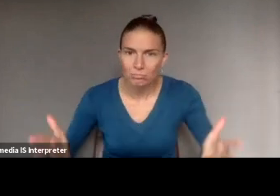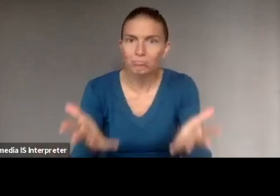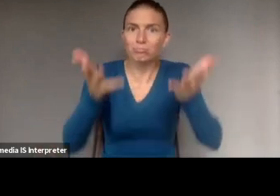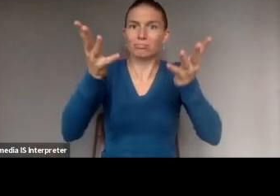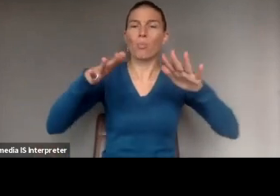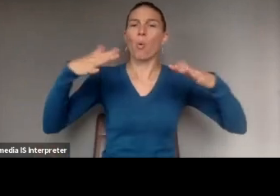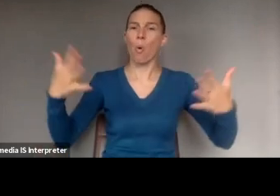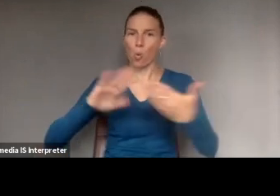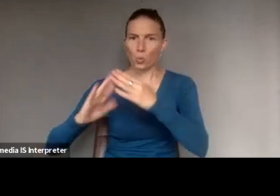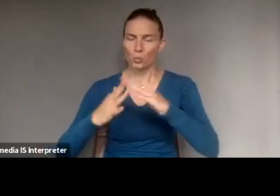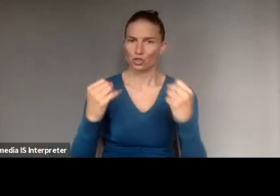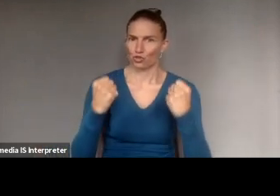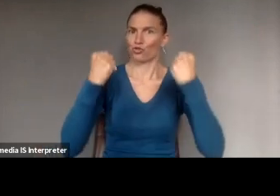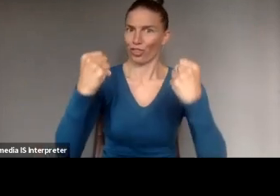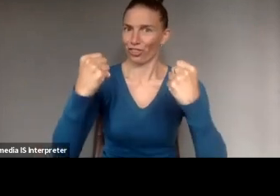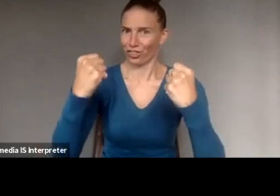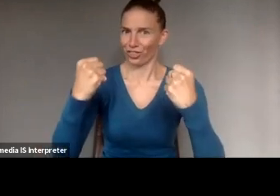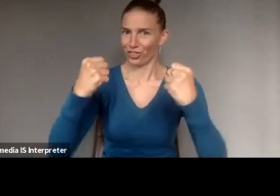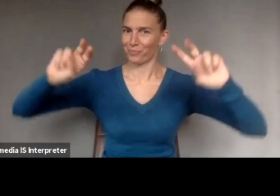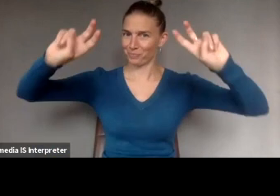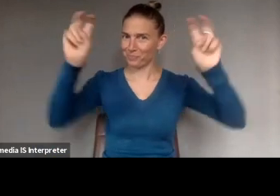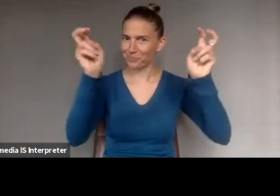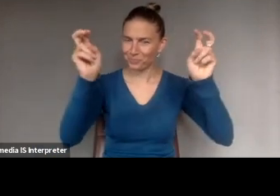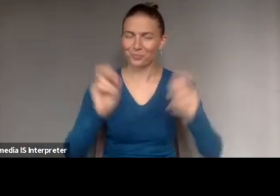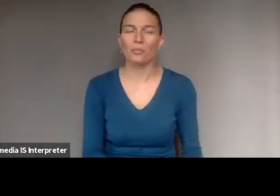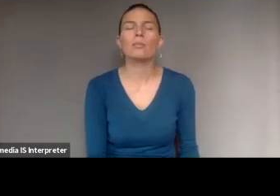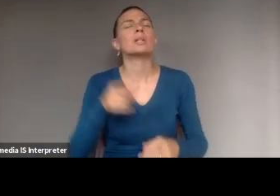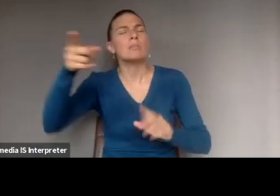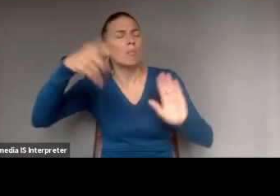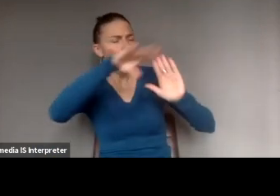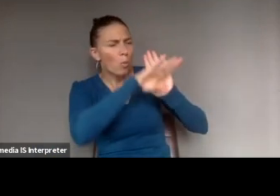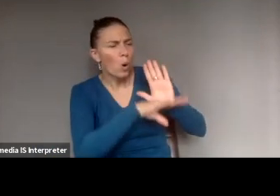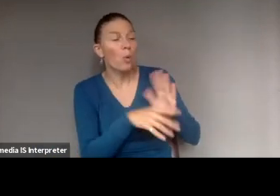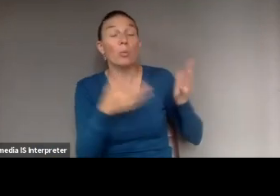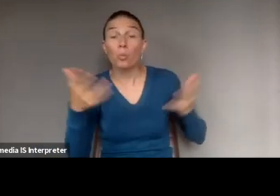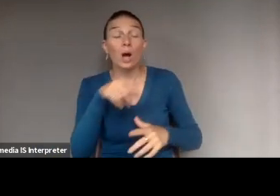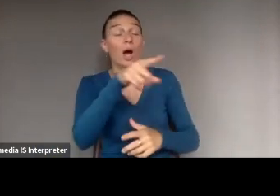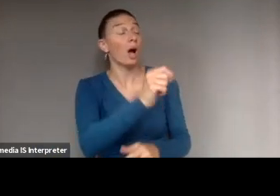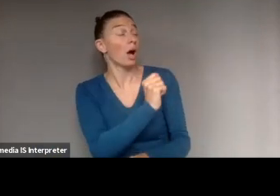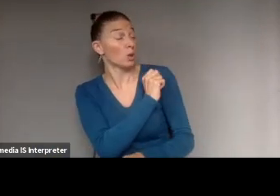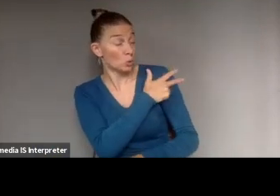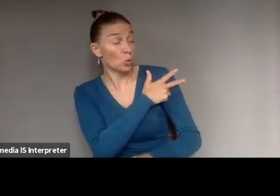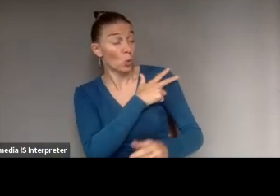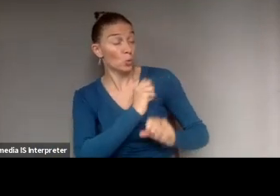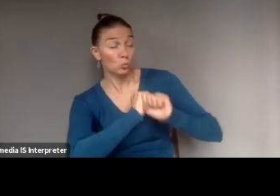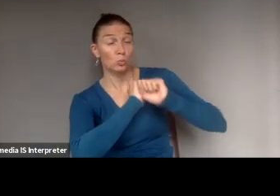And the objective of the [unintelligible] programme is to provide a social protection system through regular and predictable cash transfer funds